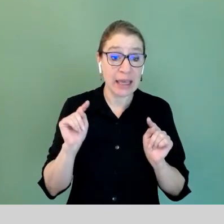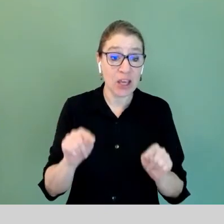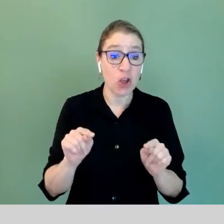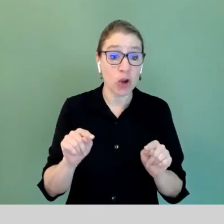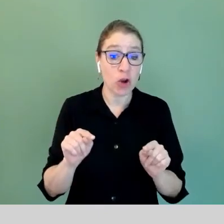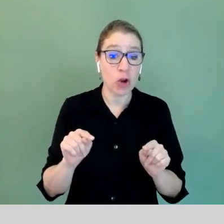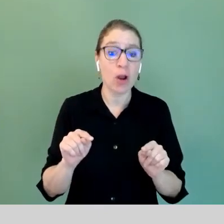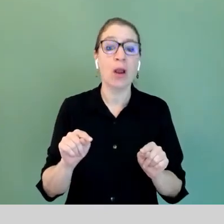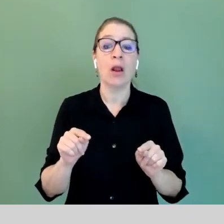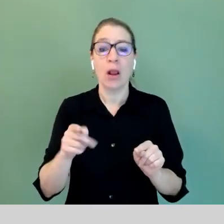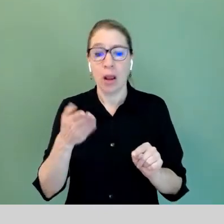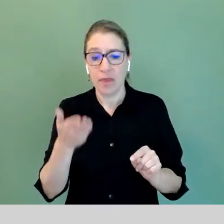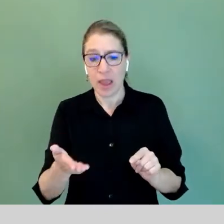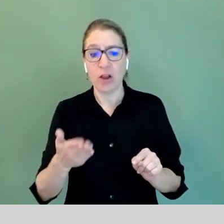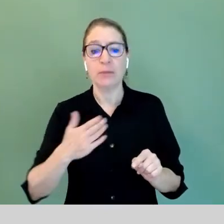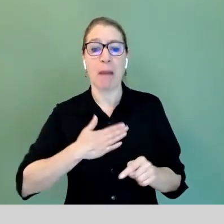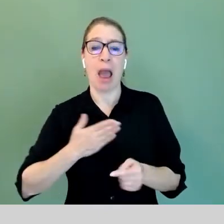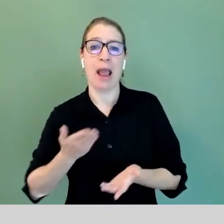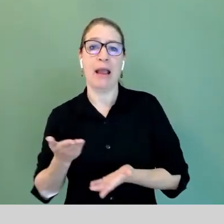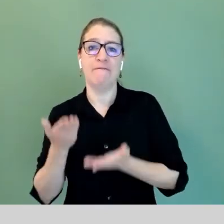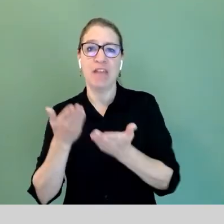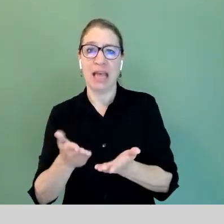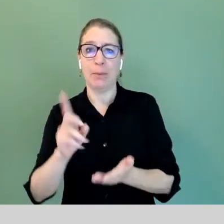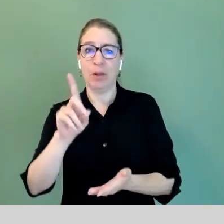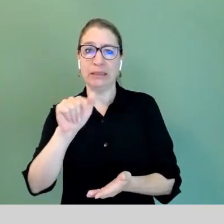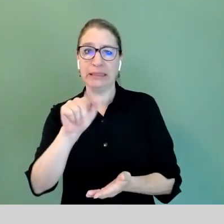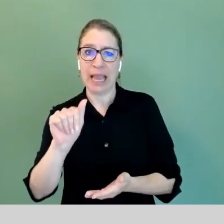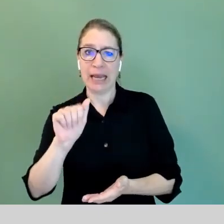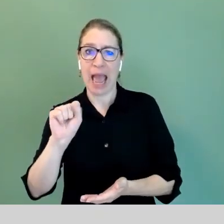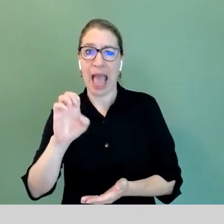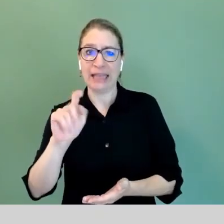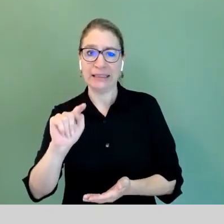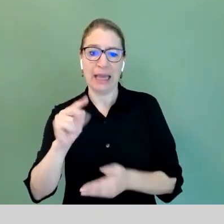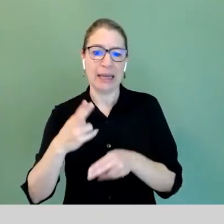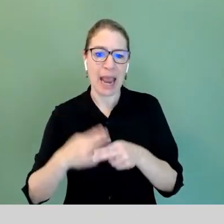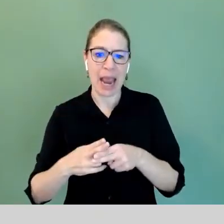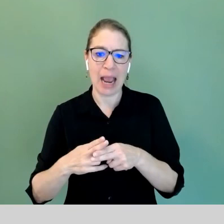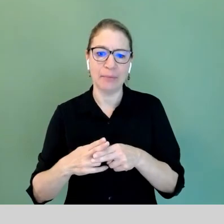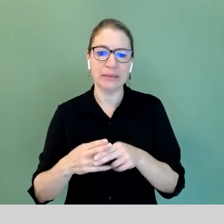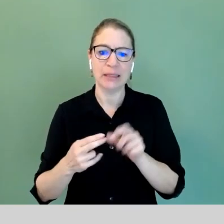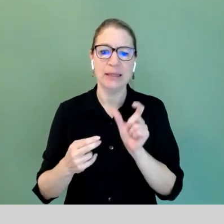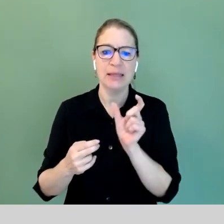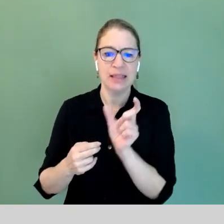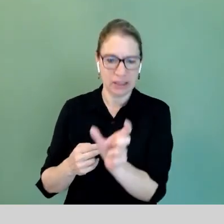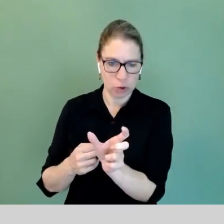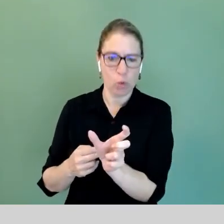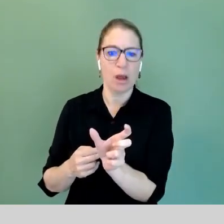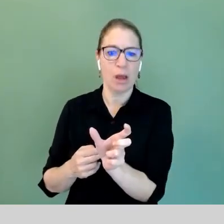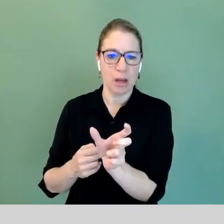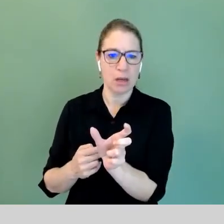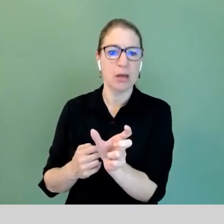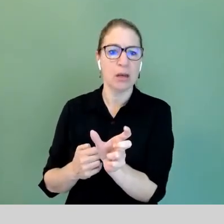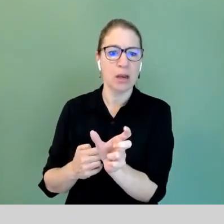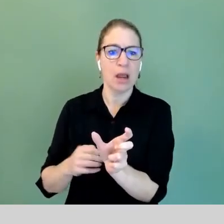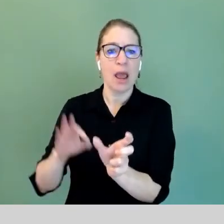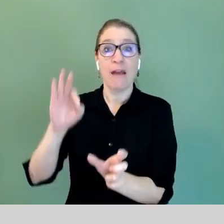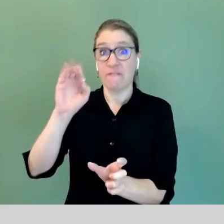I can get my available data as it names, in this case, I want to get February data.